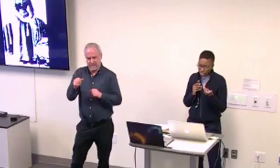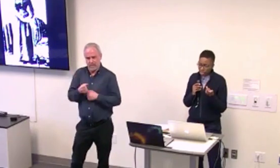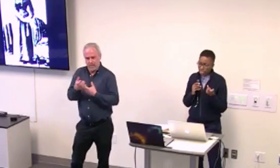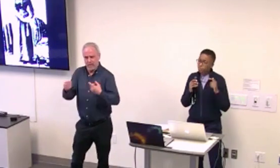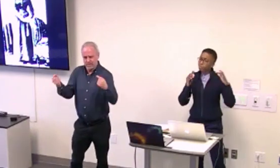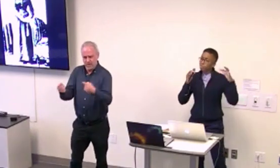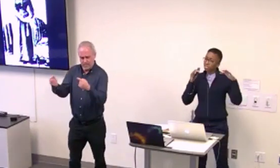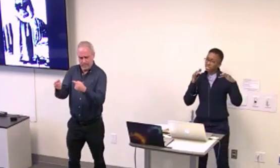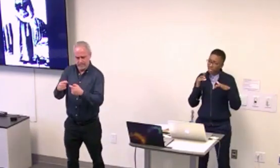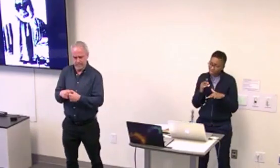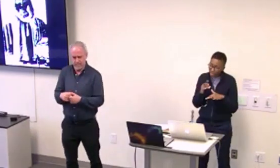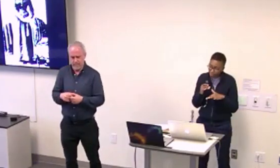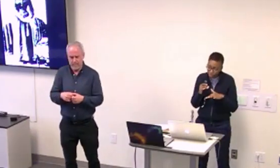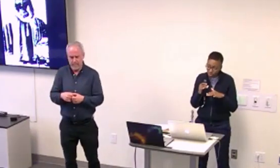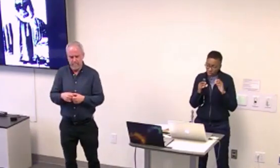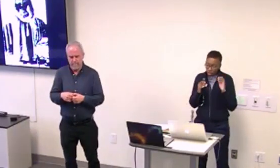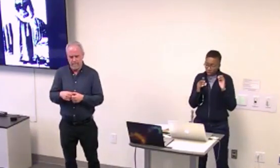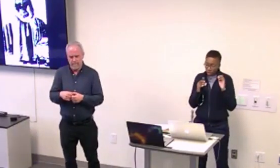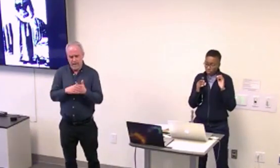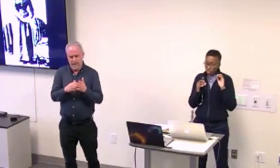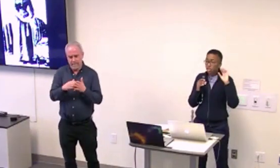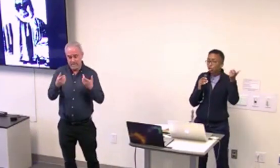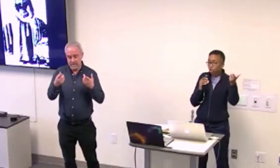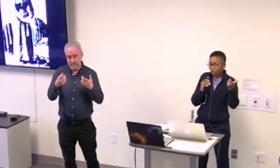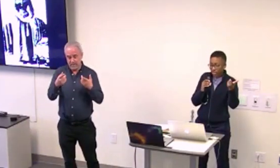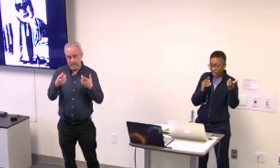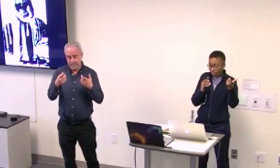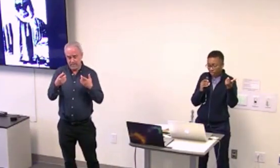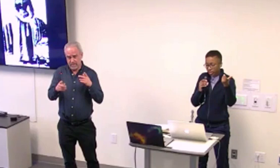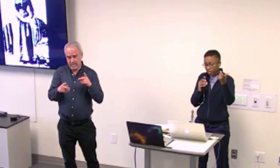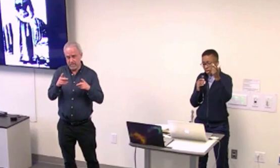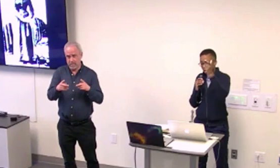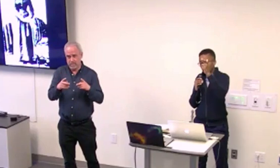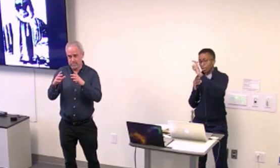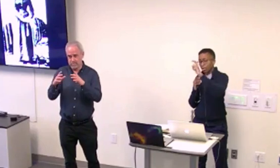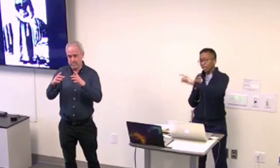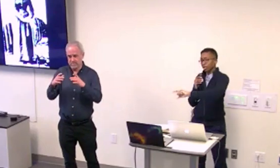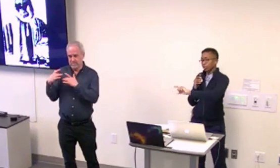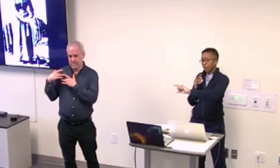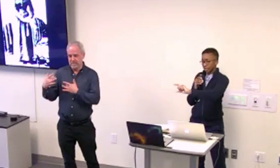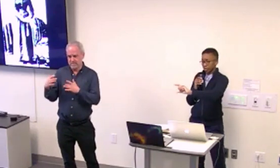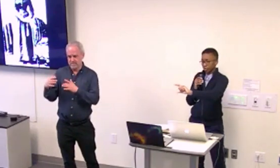People tend to collapse social inequity and heredity, right?